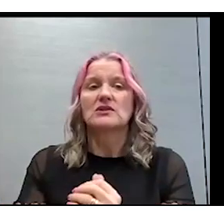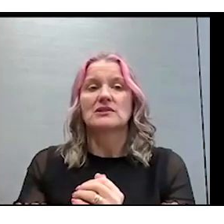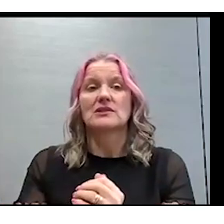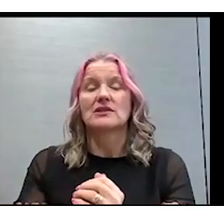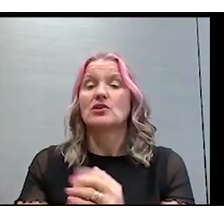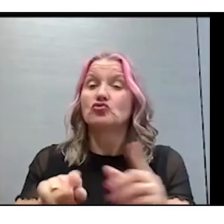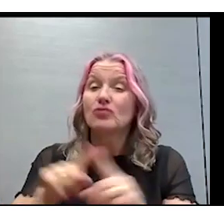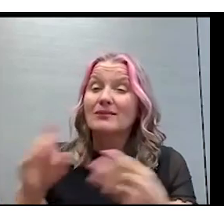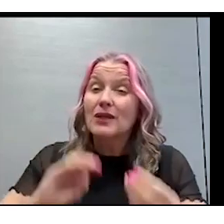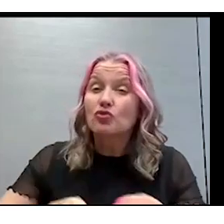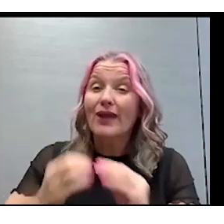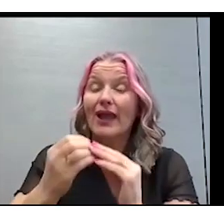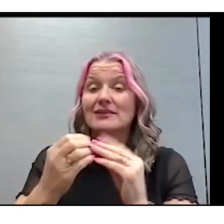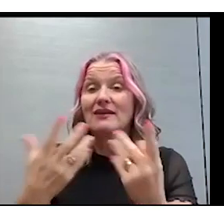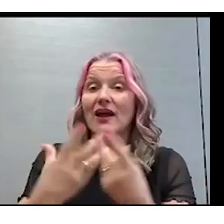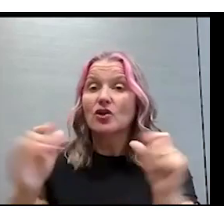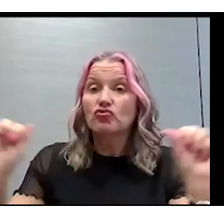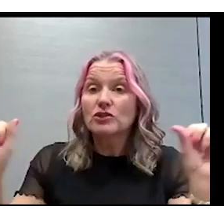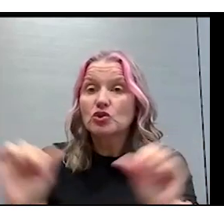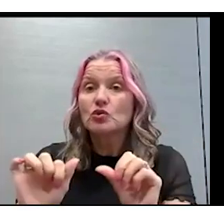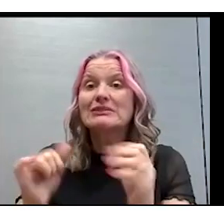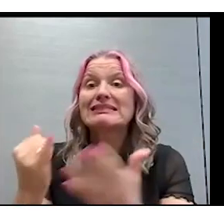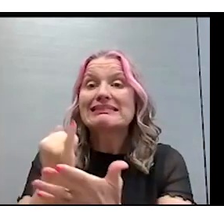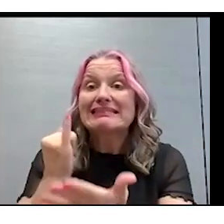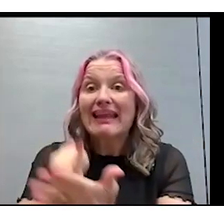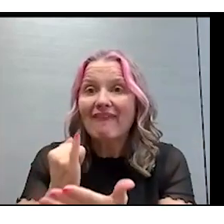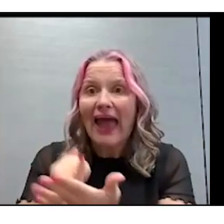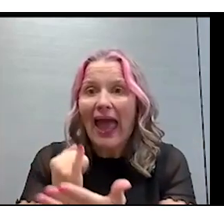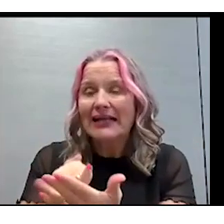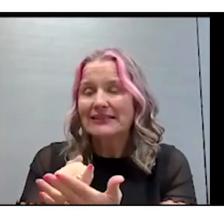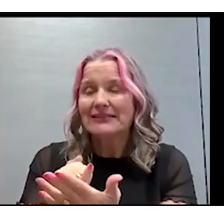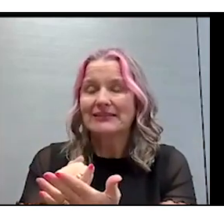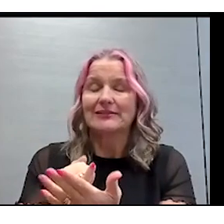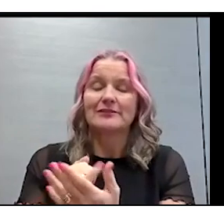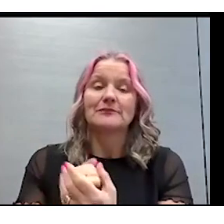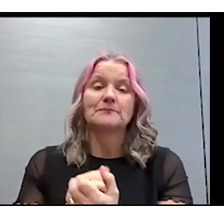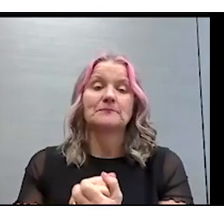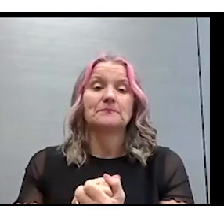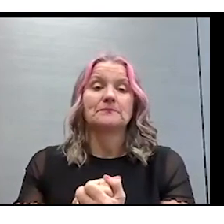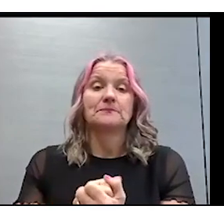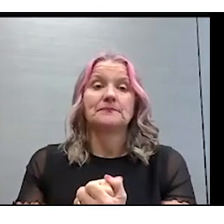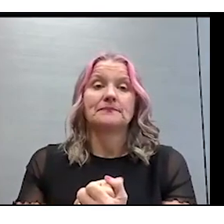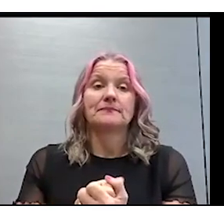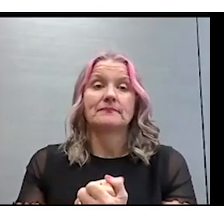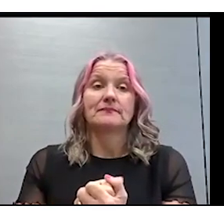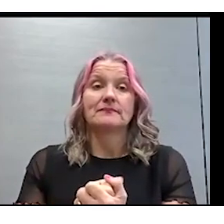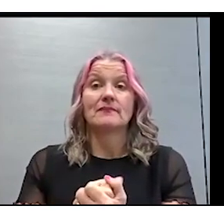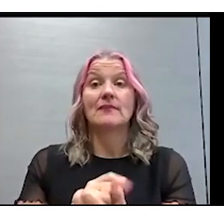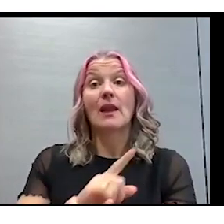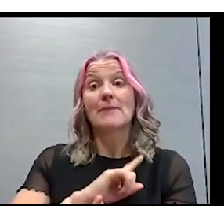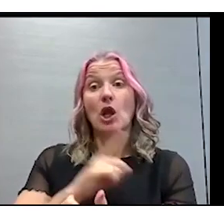creative in the way that you go about it. But know that because this this the systems